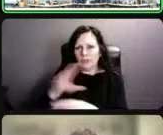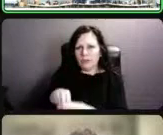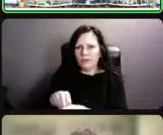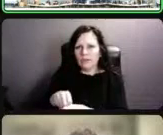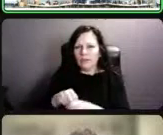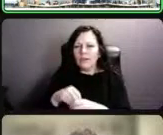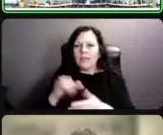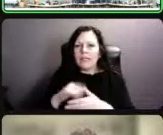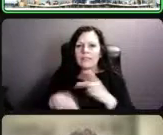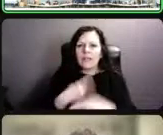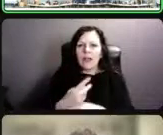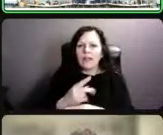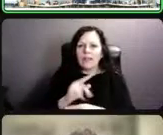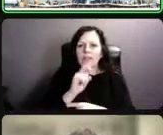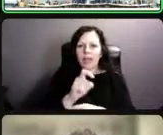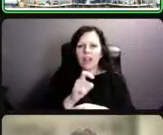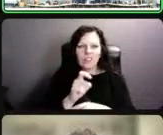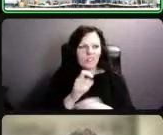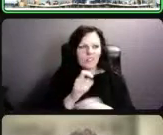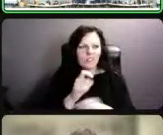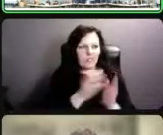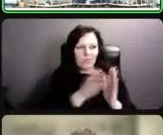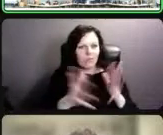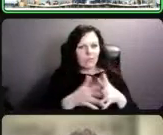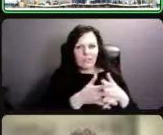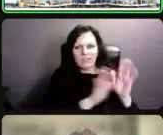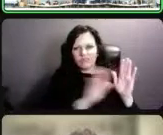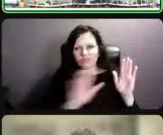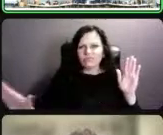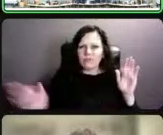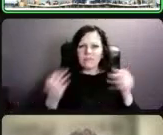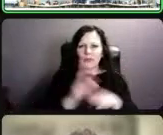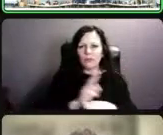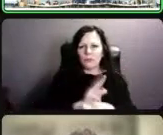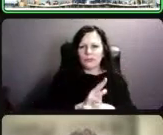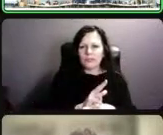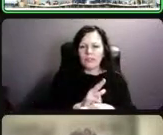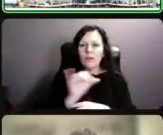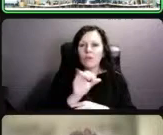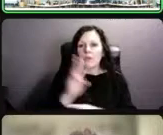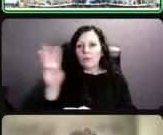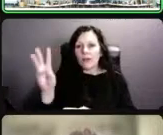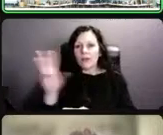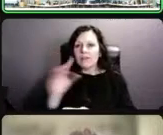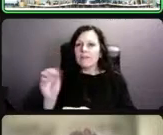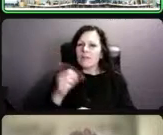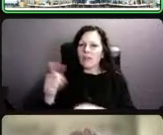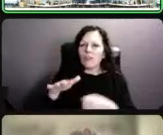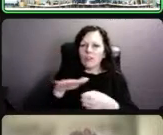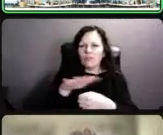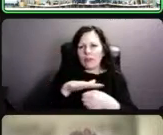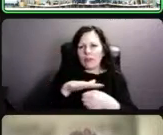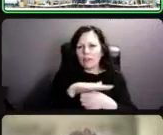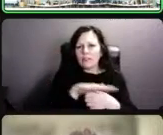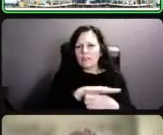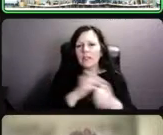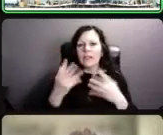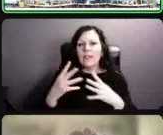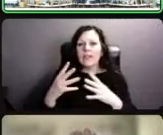PAYROLL TAX IS CURRENTLY ONLY USED BY TWO CITIES IN OREGON,